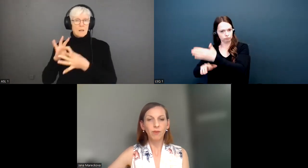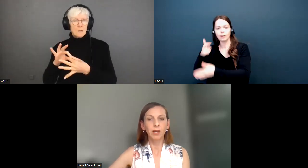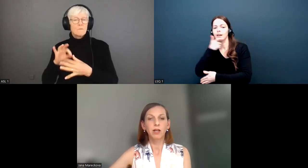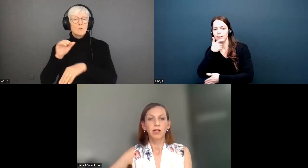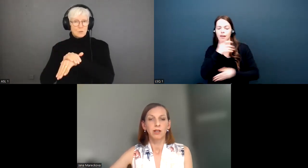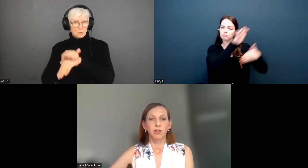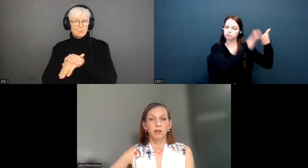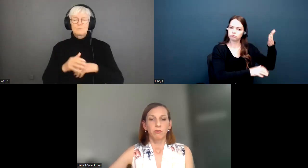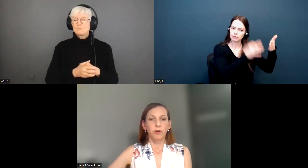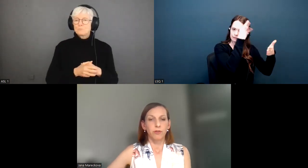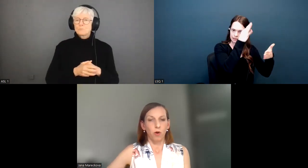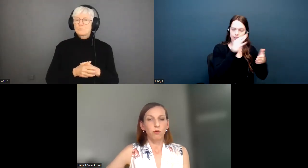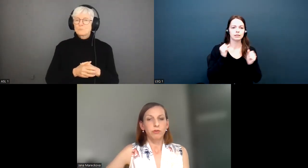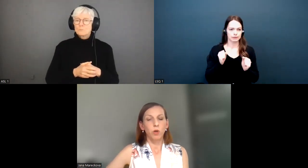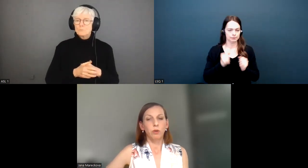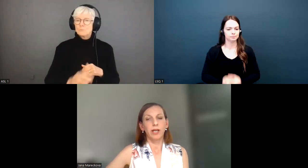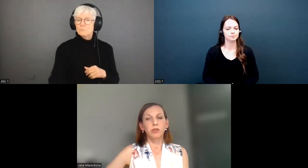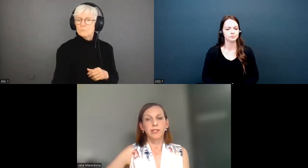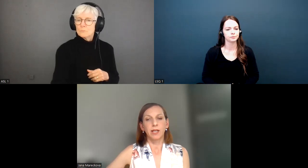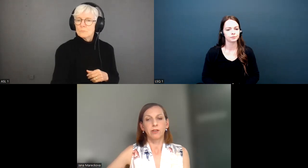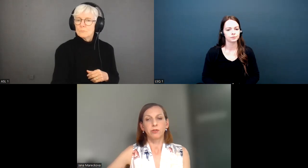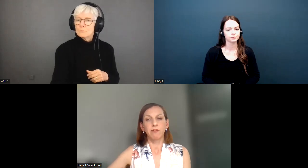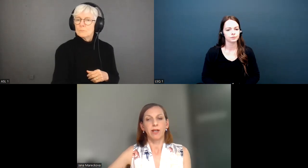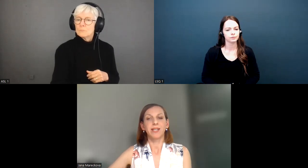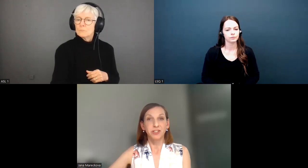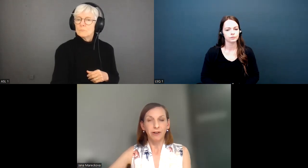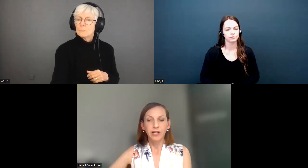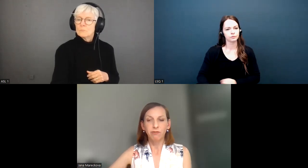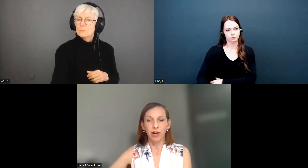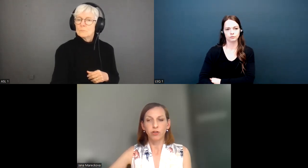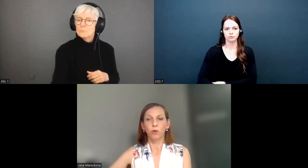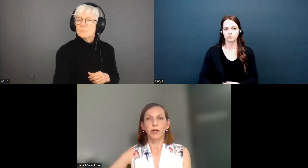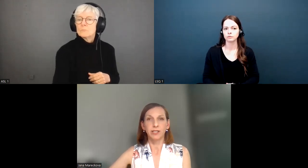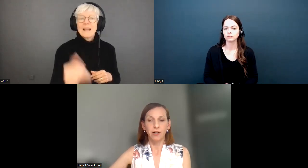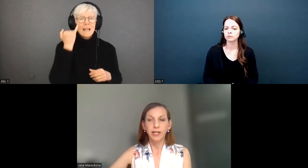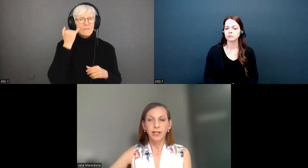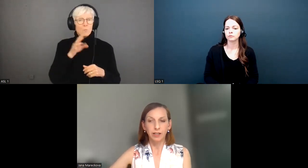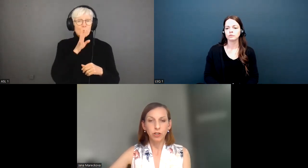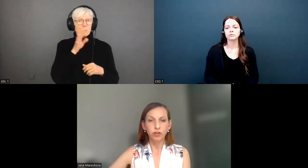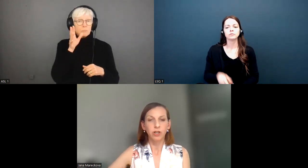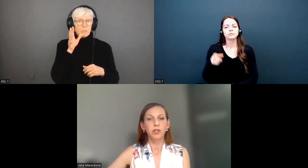For those who would like to listen to the event entirely in French or entirely in English,